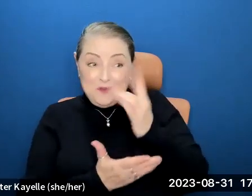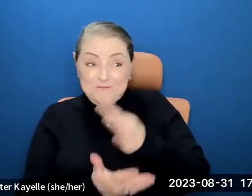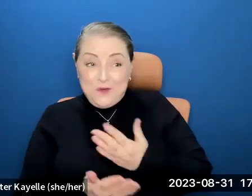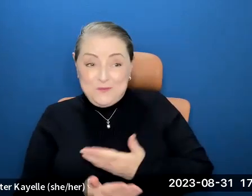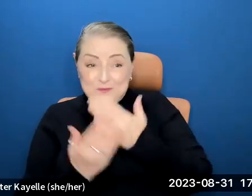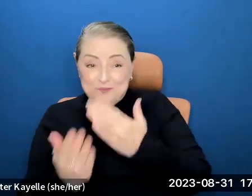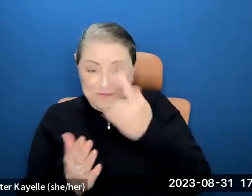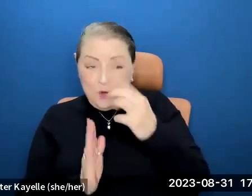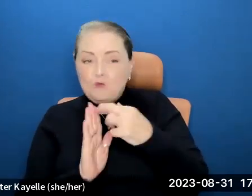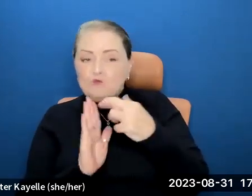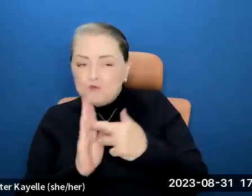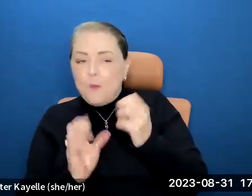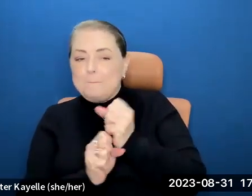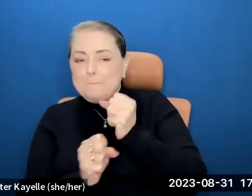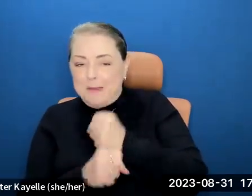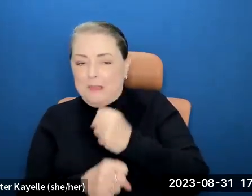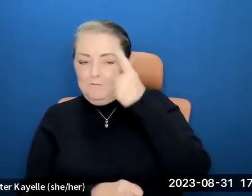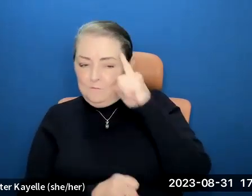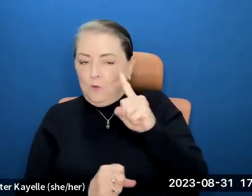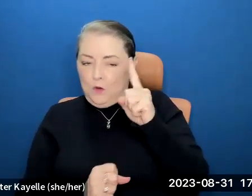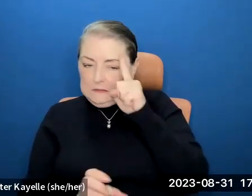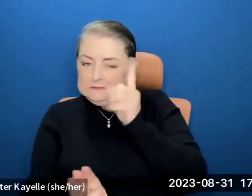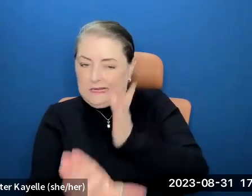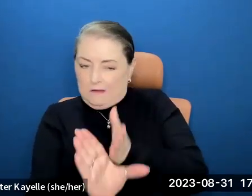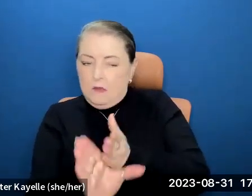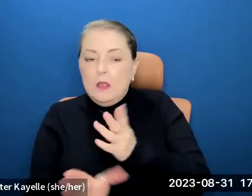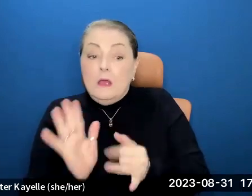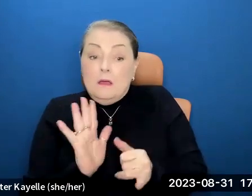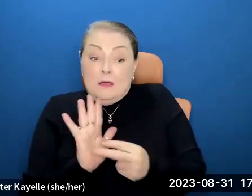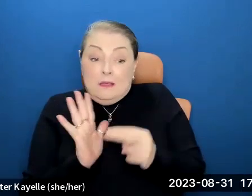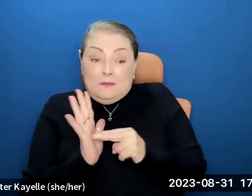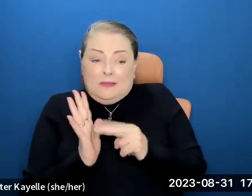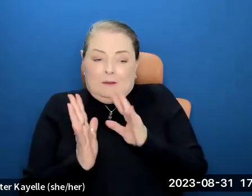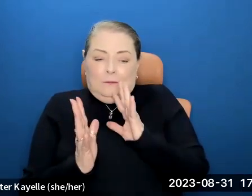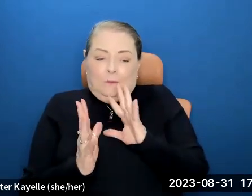rule making for psychology um so it would there would be a whole rulemaking process